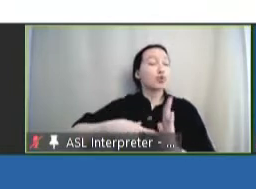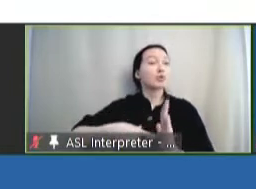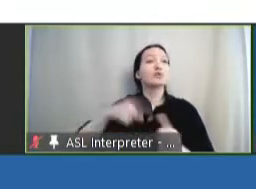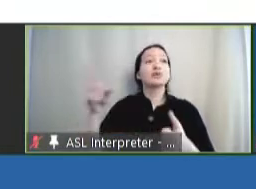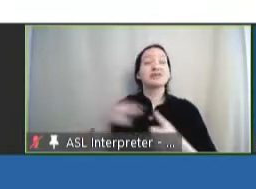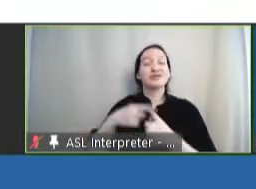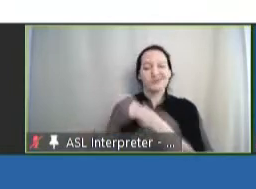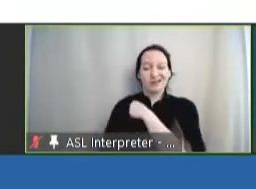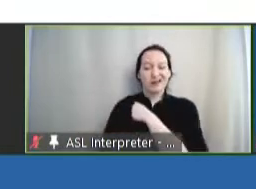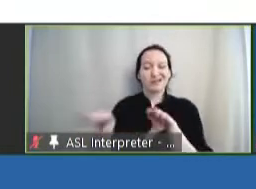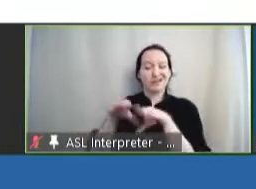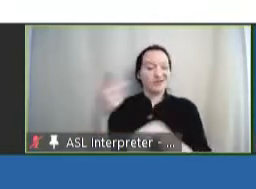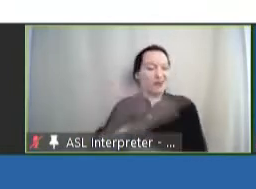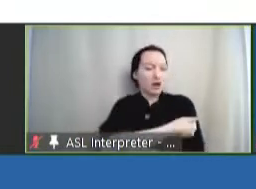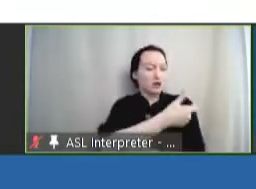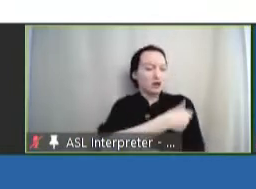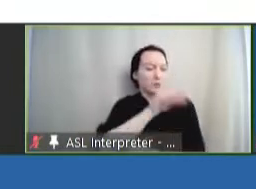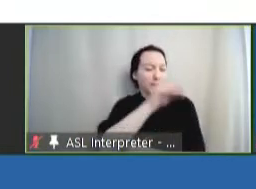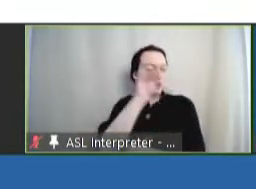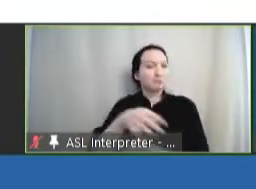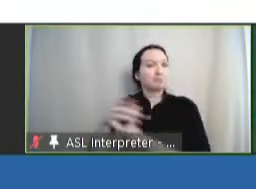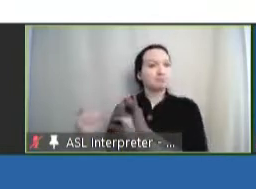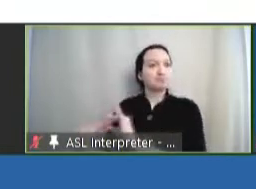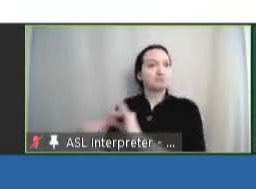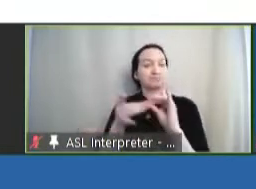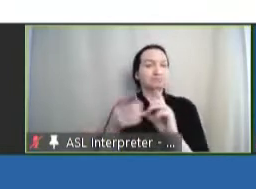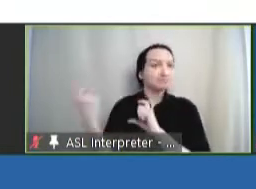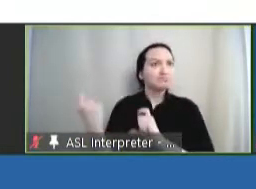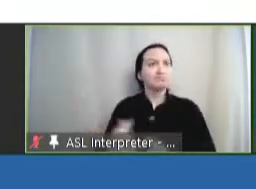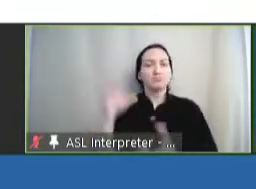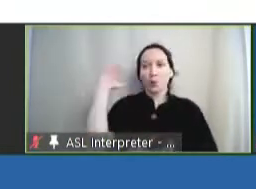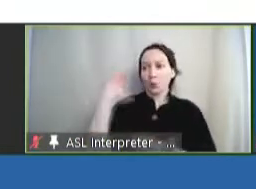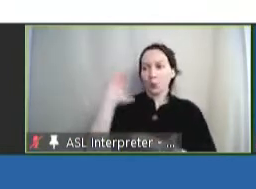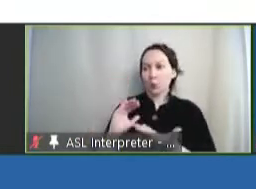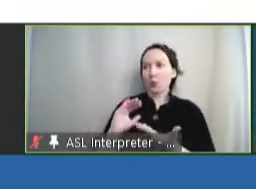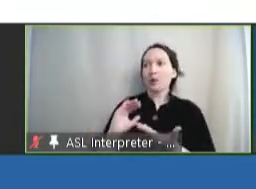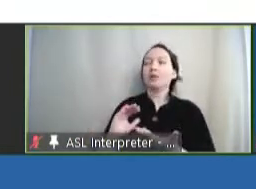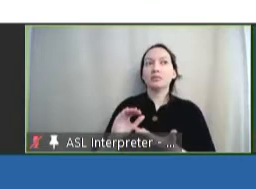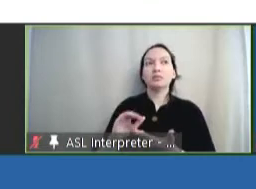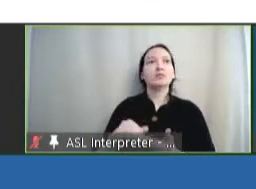vaccination rates were associated with significant reductions in the odds of COVID-19